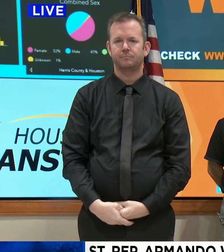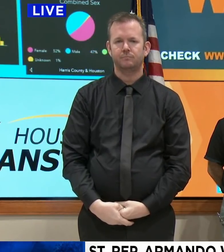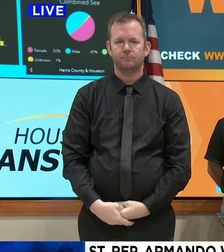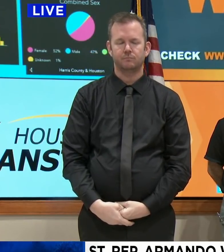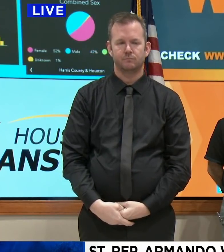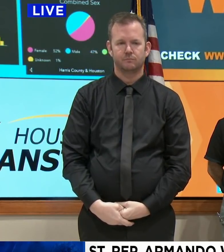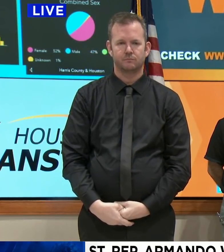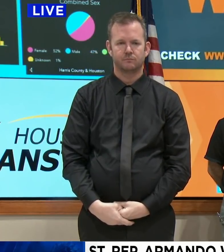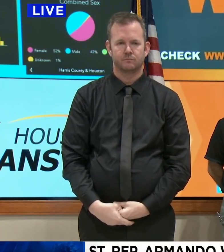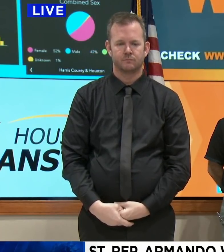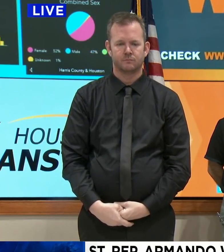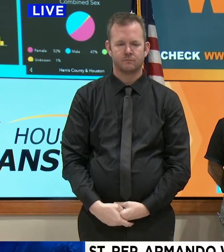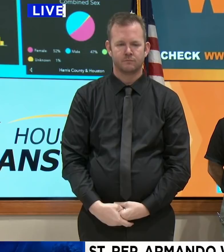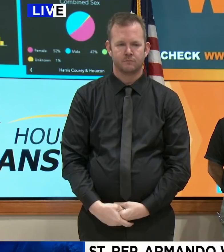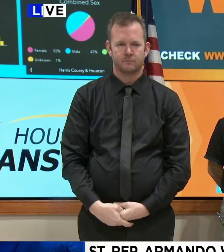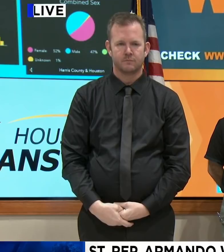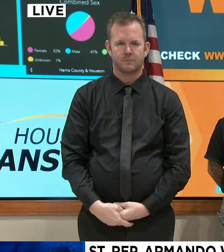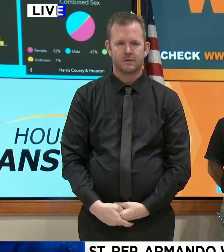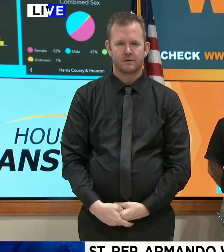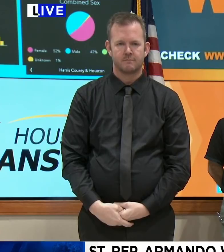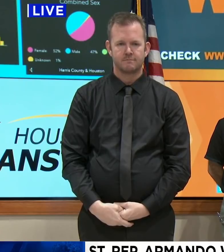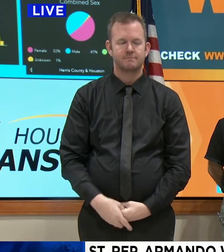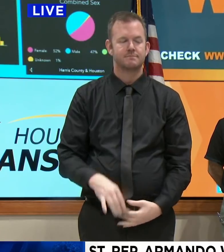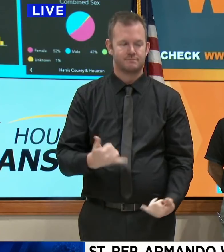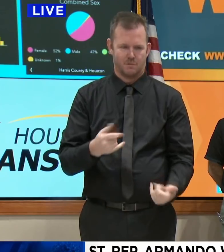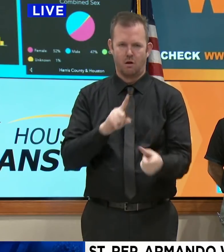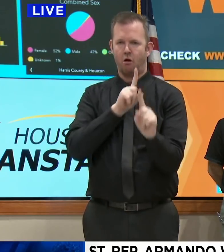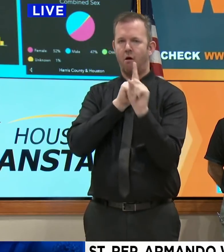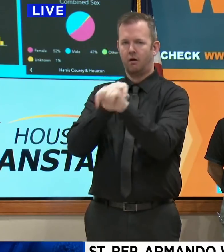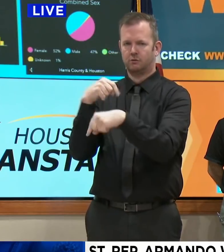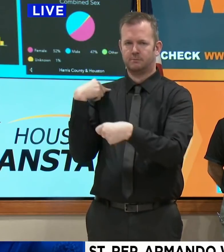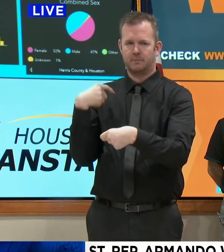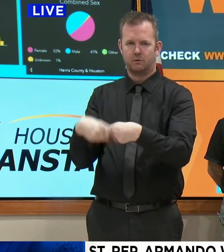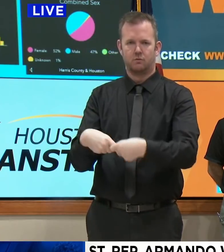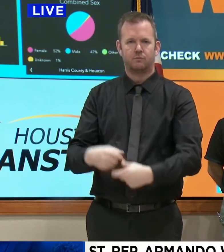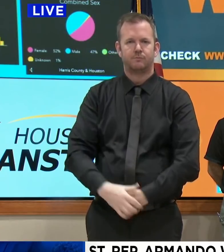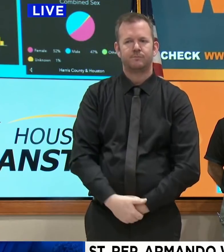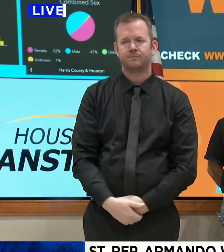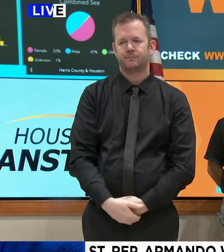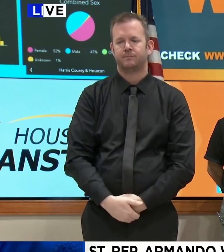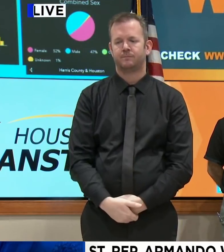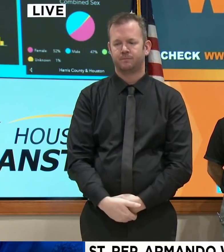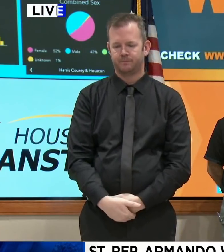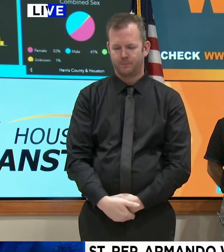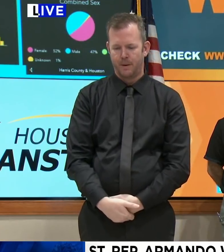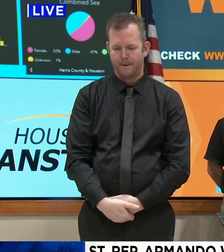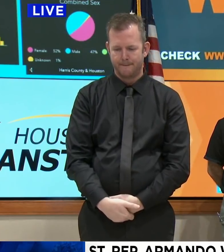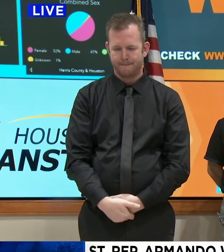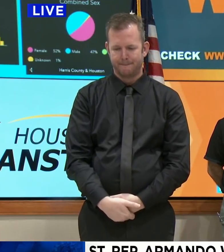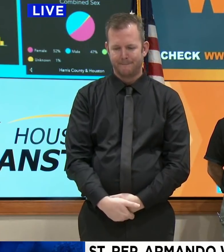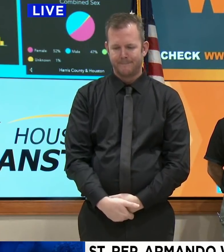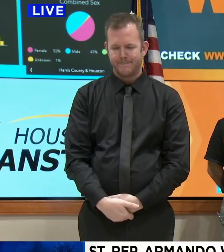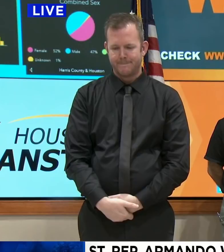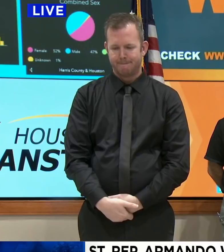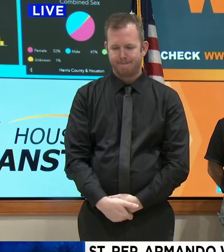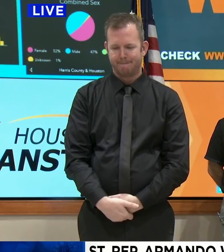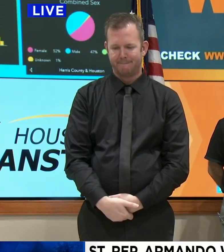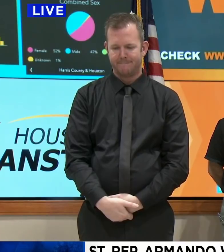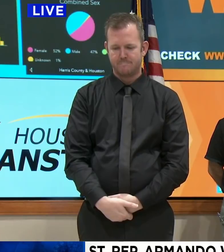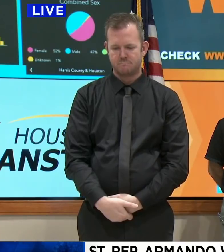forward. >> Ktmd that among Ktmd that among those also I mean I thought it those also I mean I thought it was a lot of money on a new set was a lot of money on a new set of us can you just come to an of us can you just come to an old we’ve got boat, you can